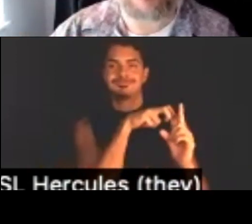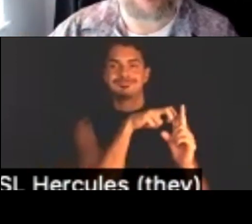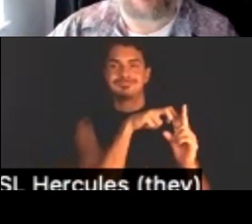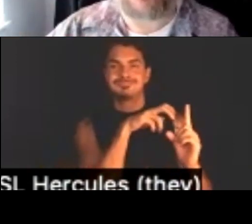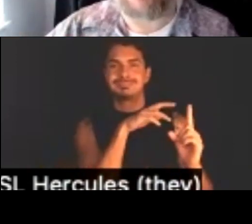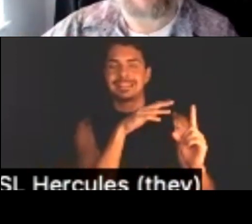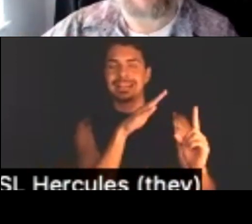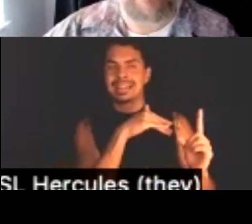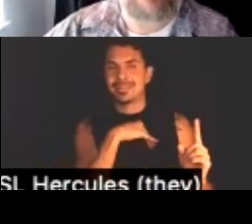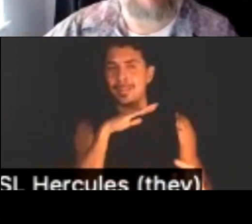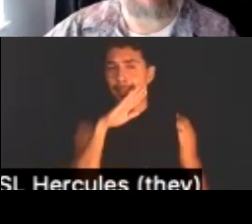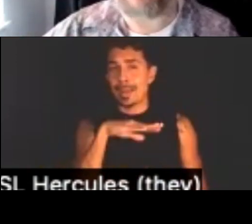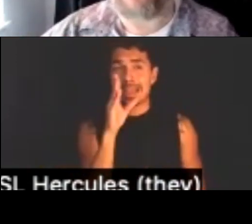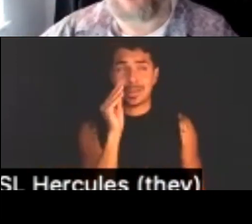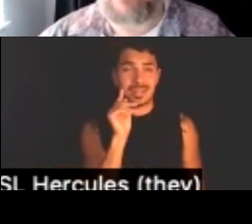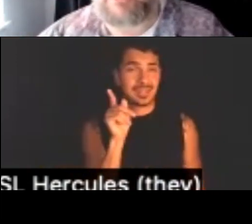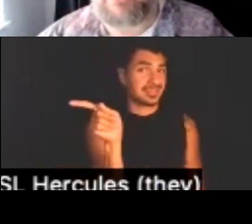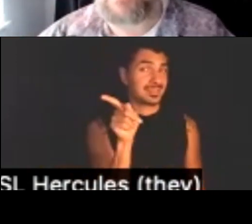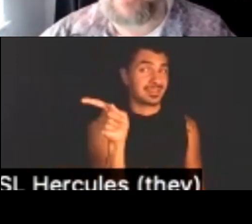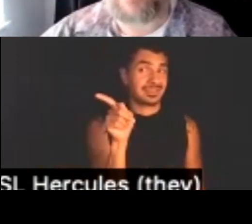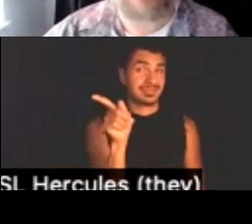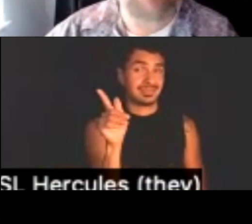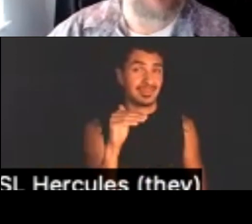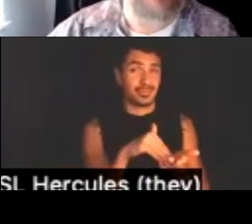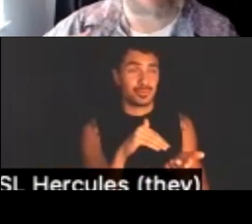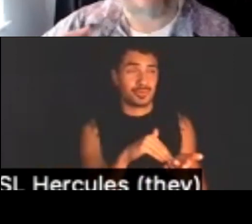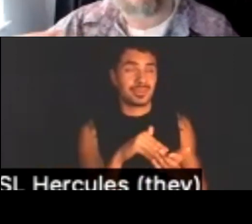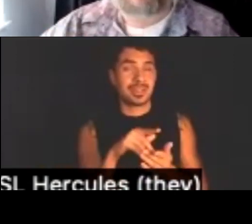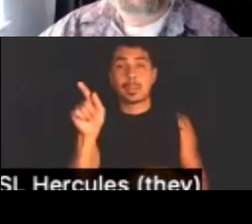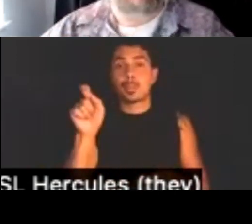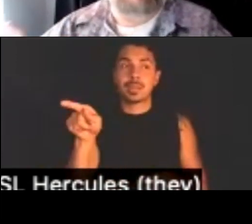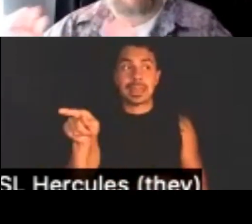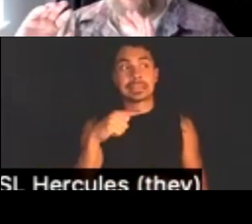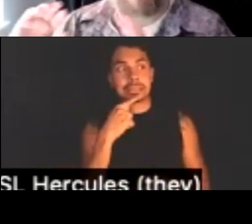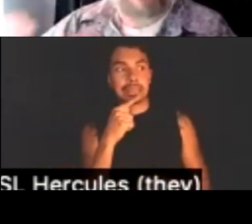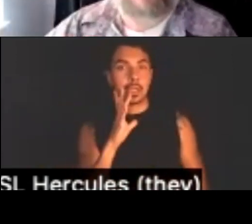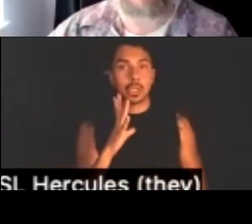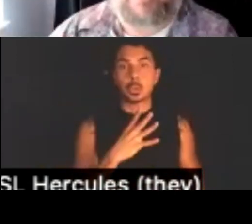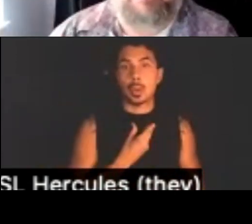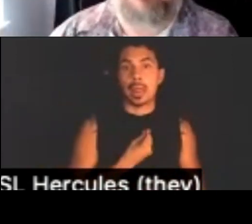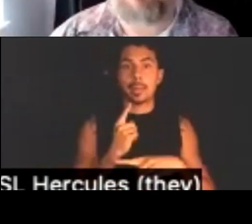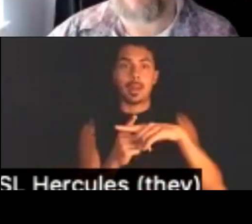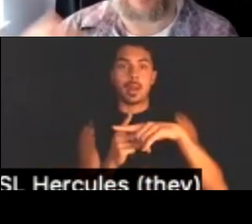going to this provider. They were supposed to be trans positive, but man, I really had a bad time.